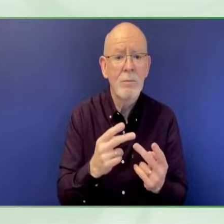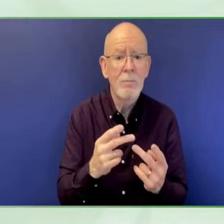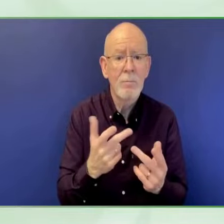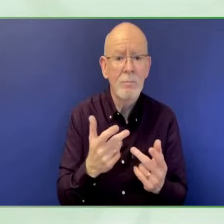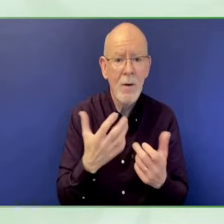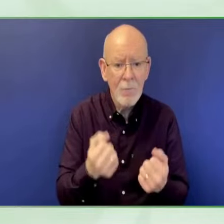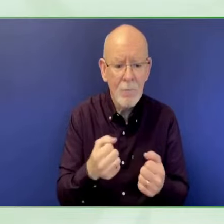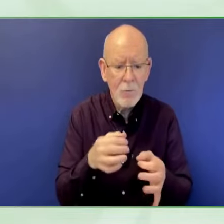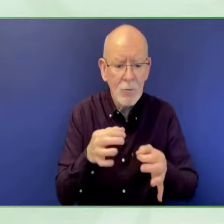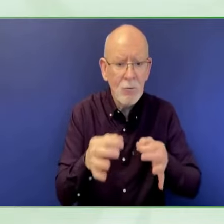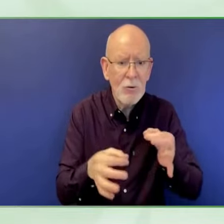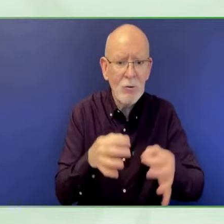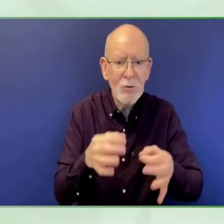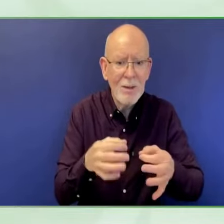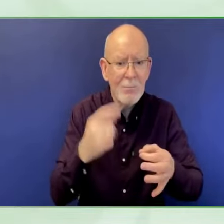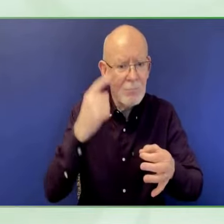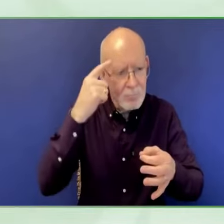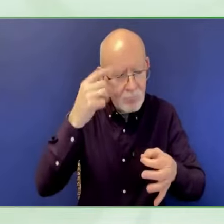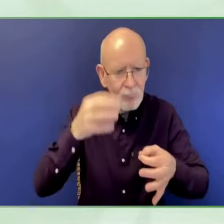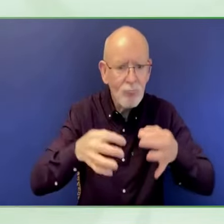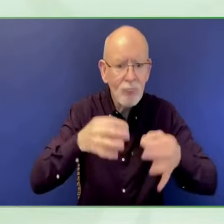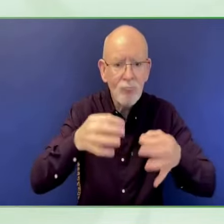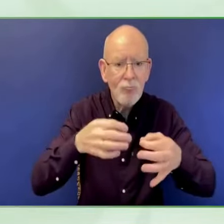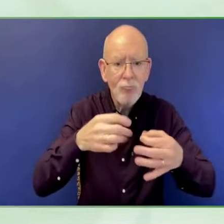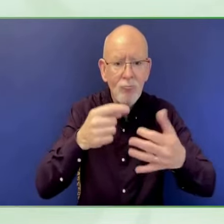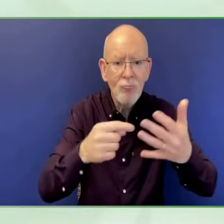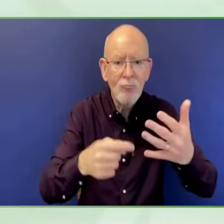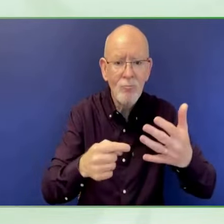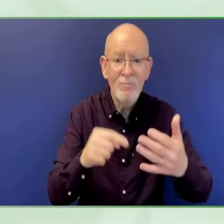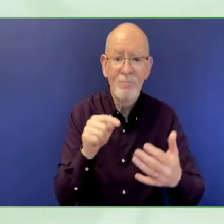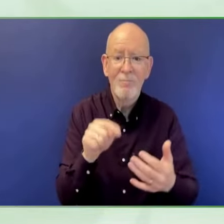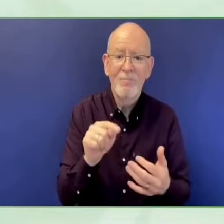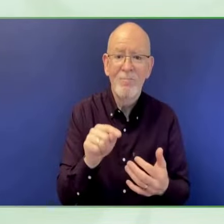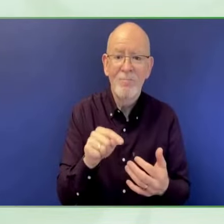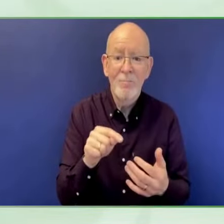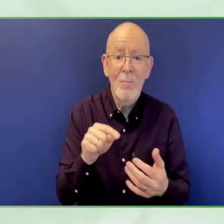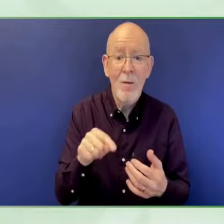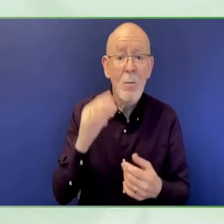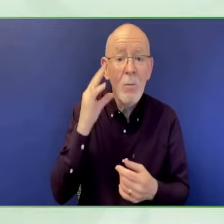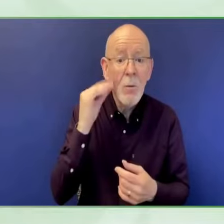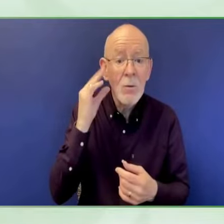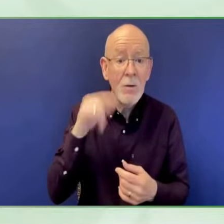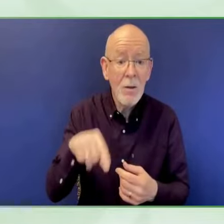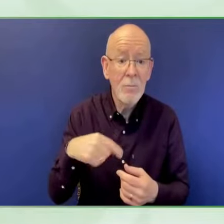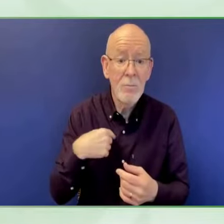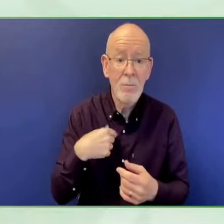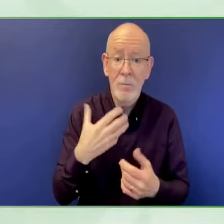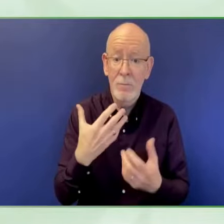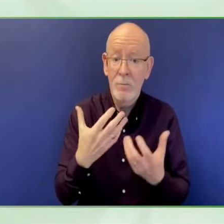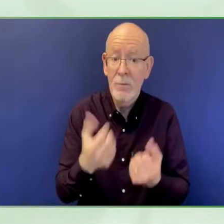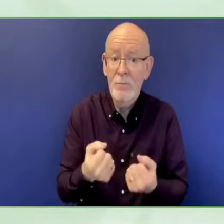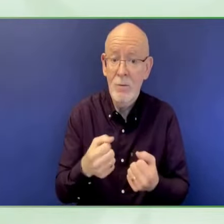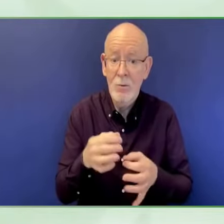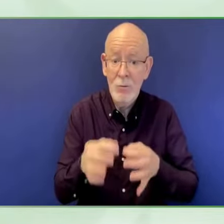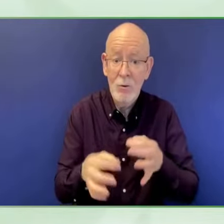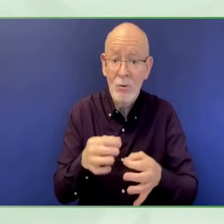because nobody is incapacitated in inclusion. Within various segregated environments in the past, and